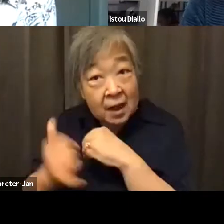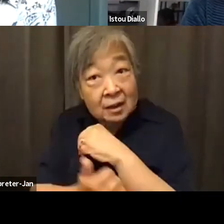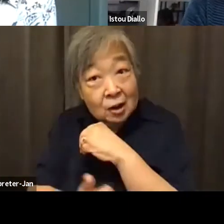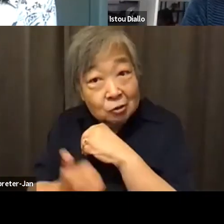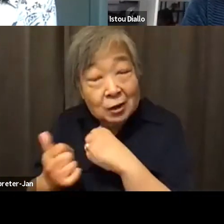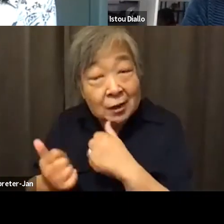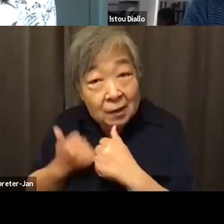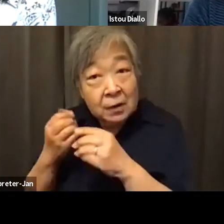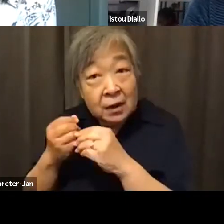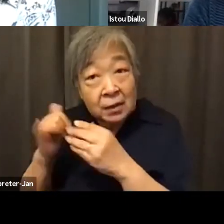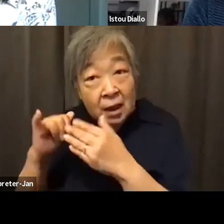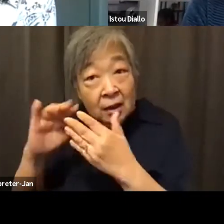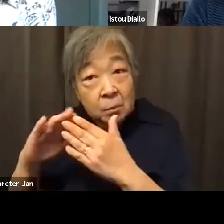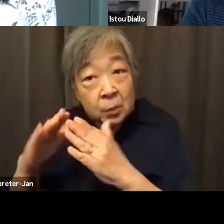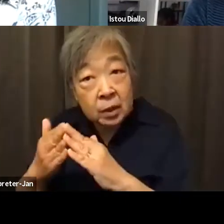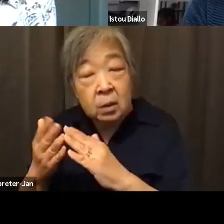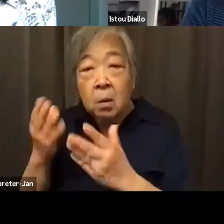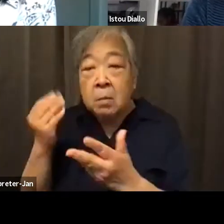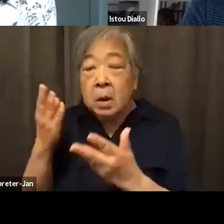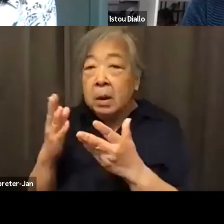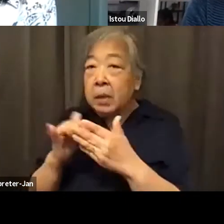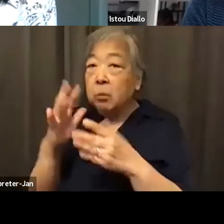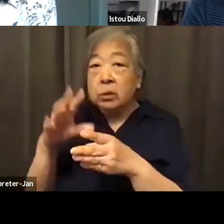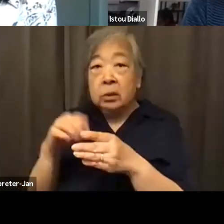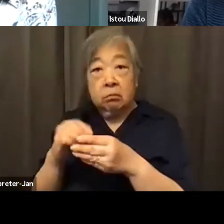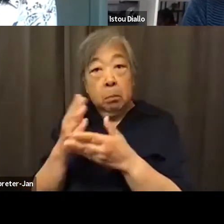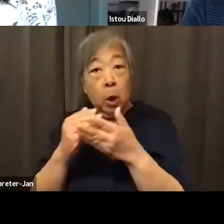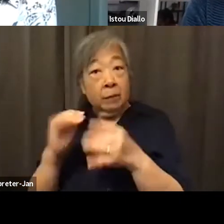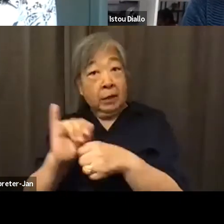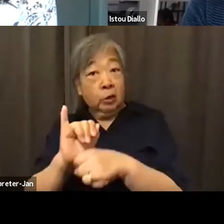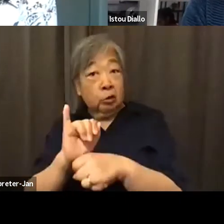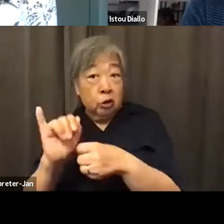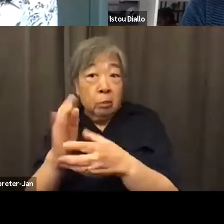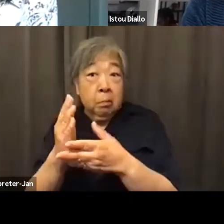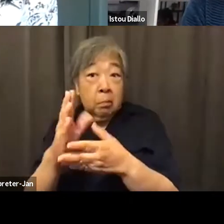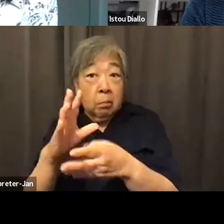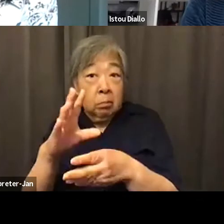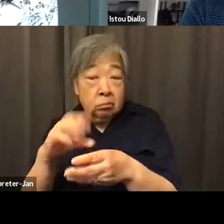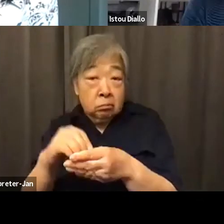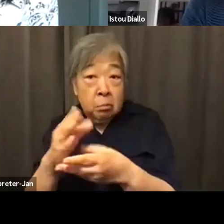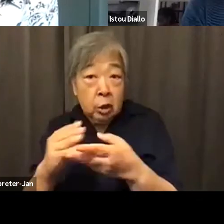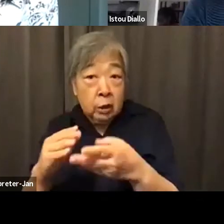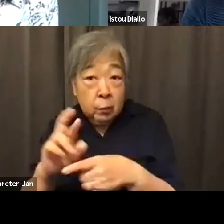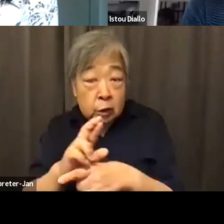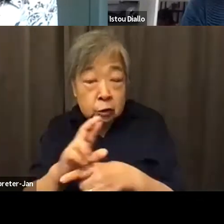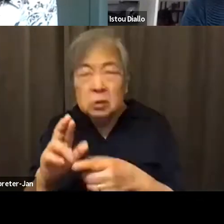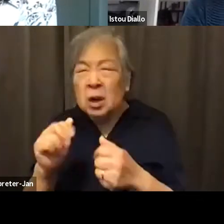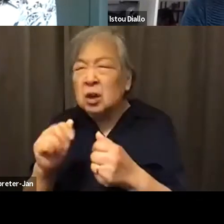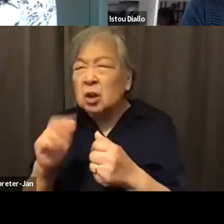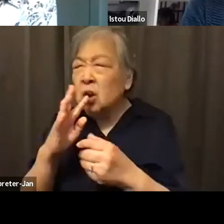part of your internship or research, so we can talk about that a little more later.